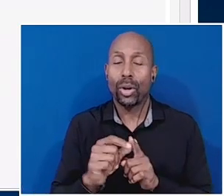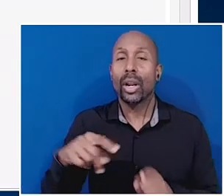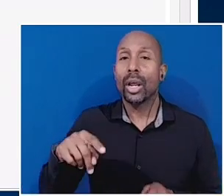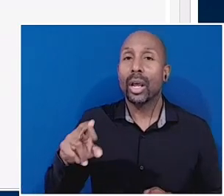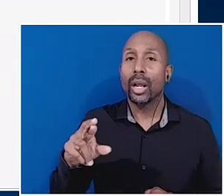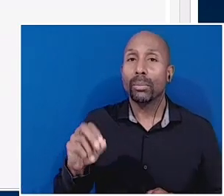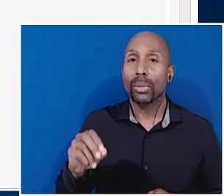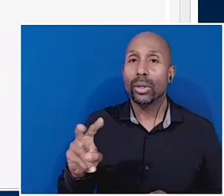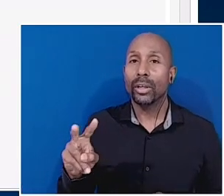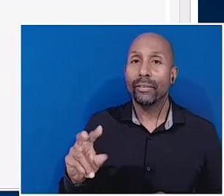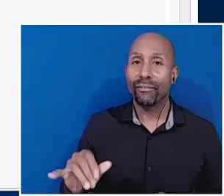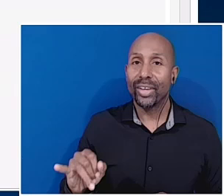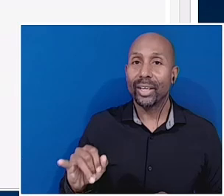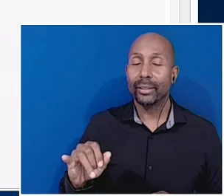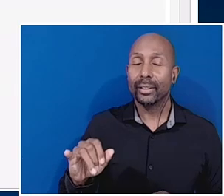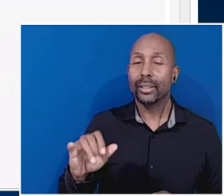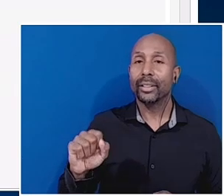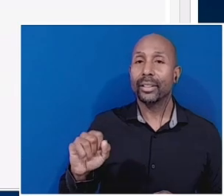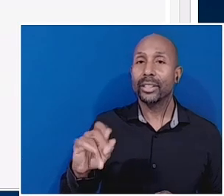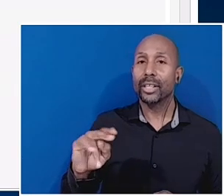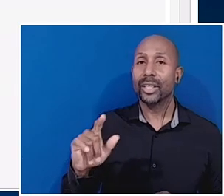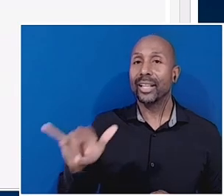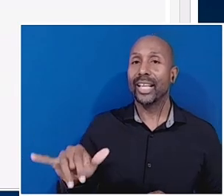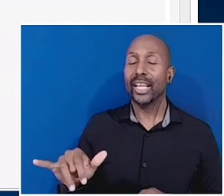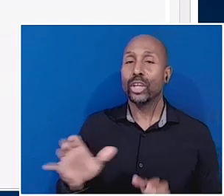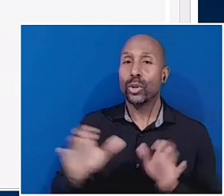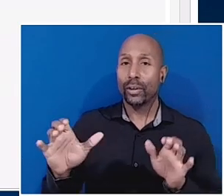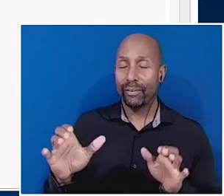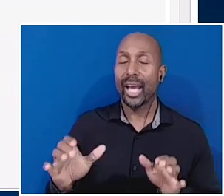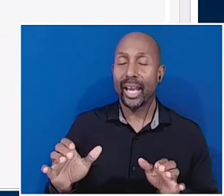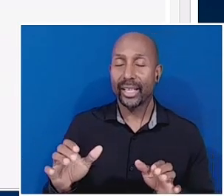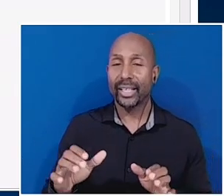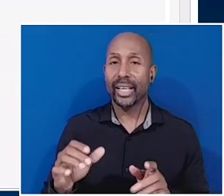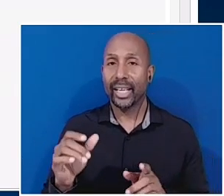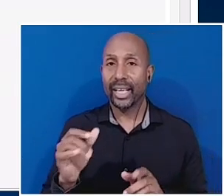institution has some sort of problem that the Department has identified that keeps